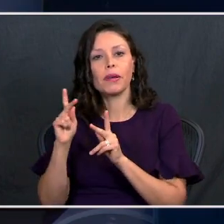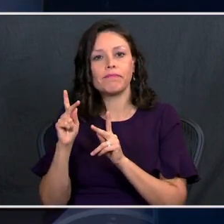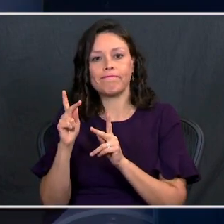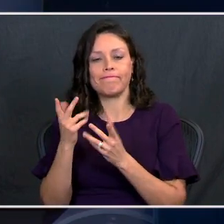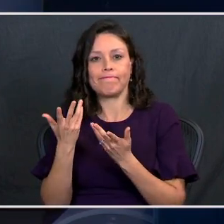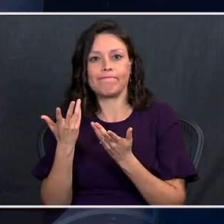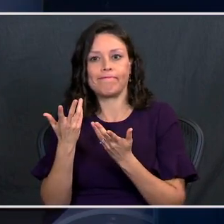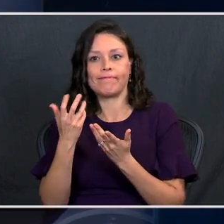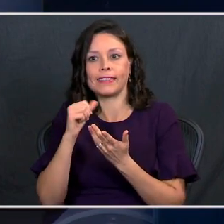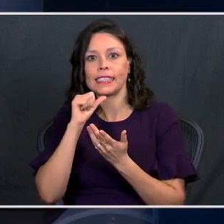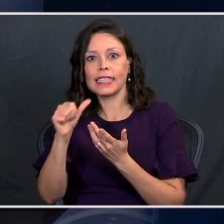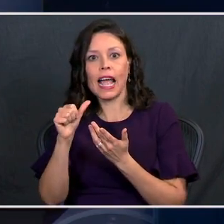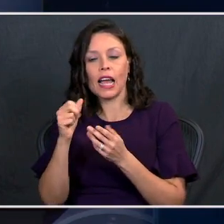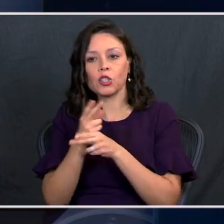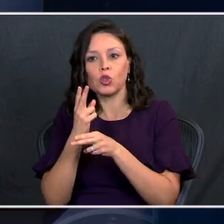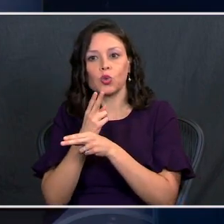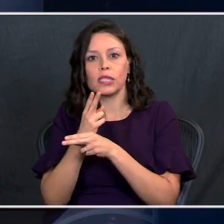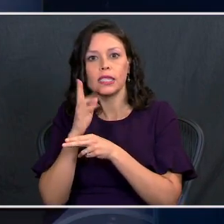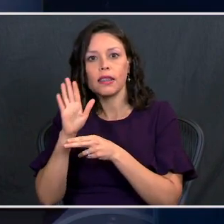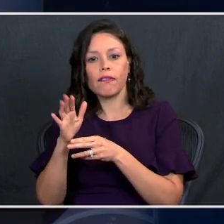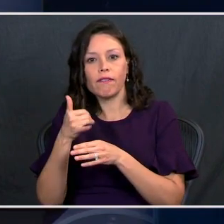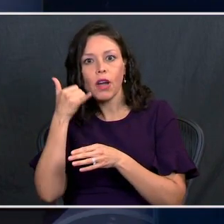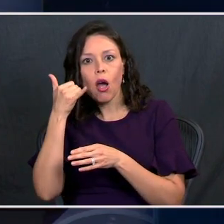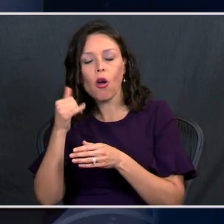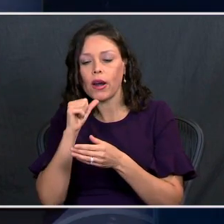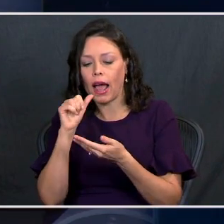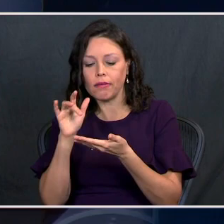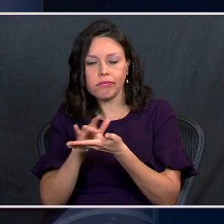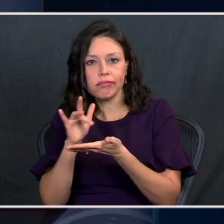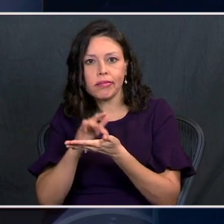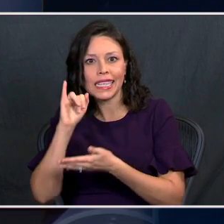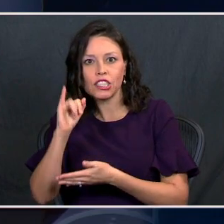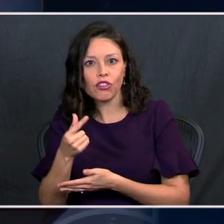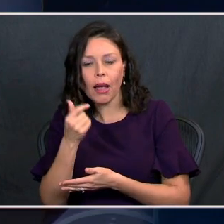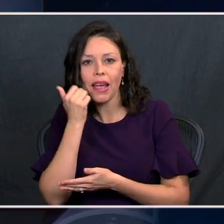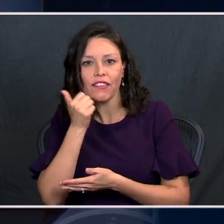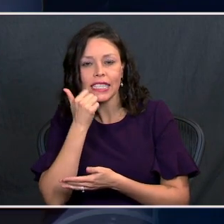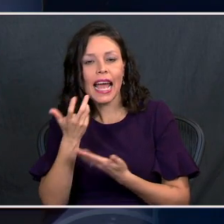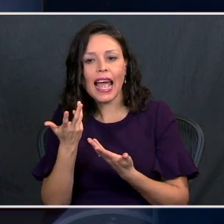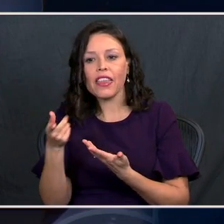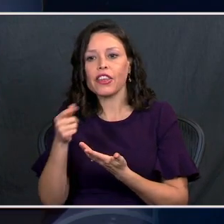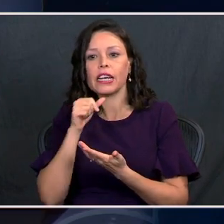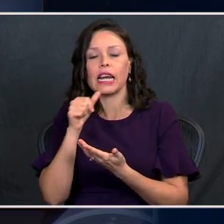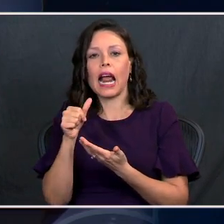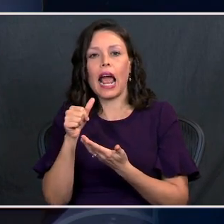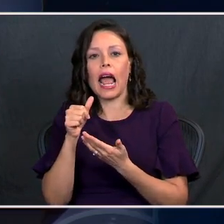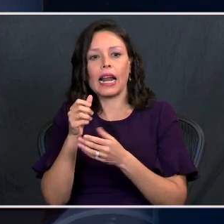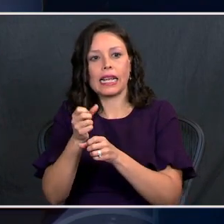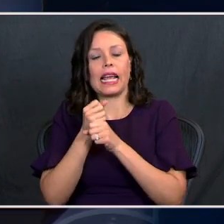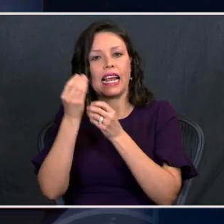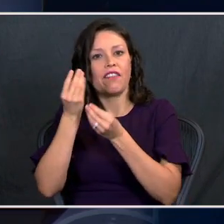who aren't picking up their phone and looking at information on Instagram every day and not receiving information in the same way